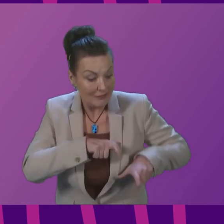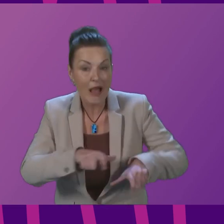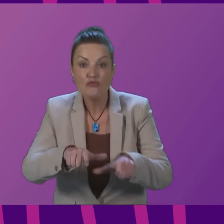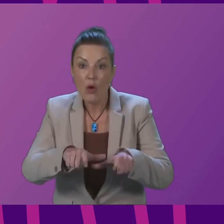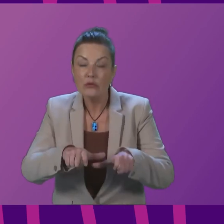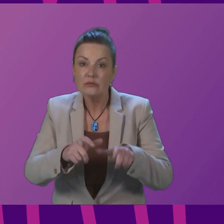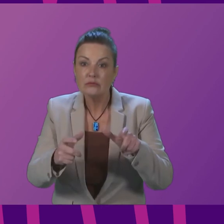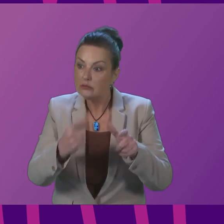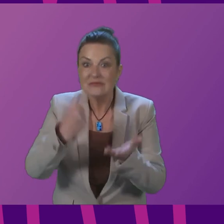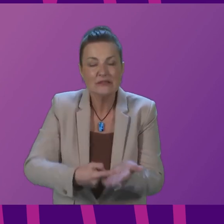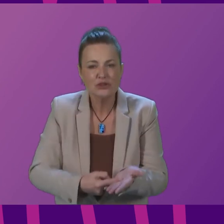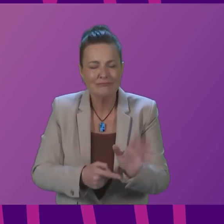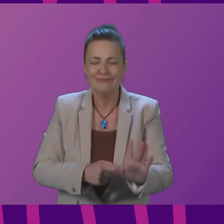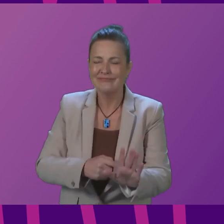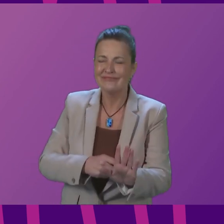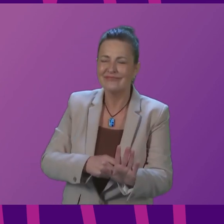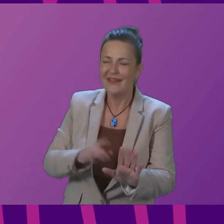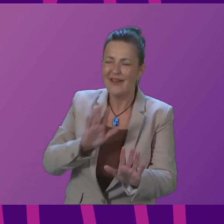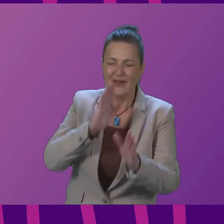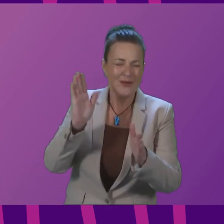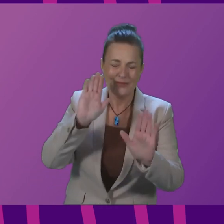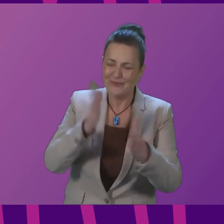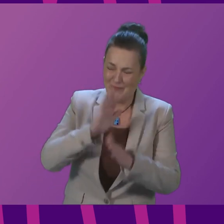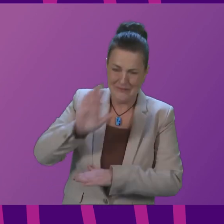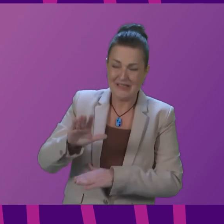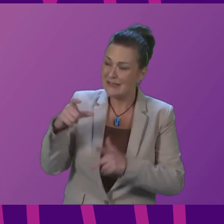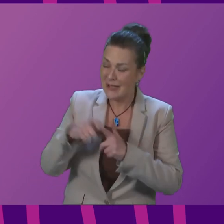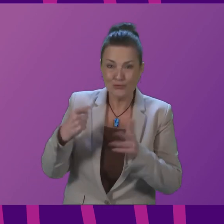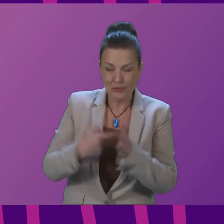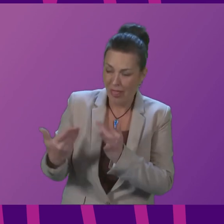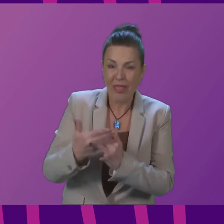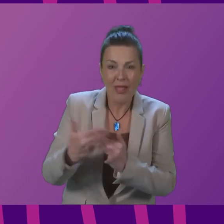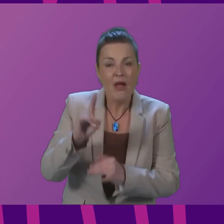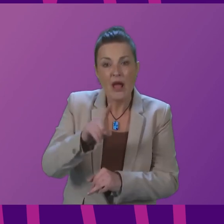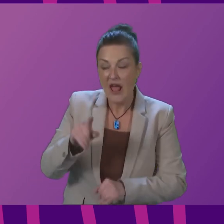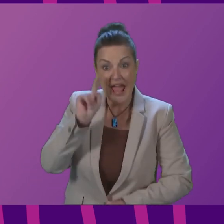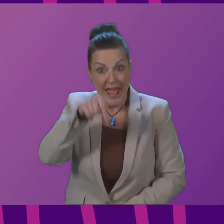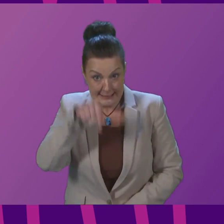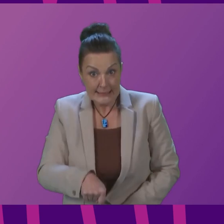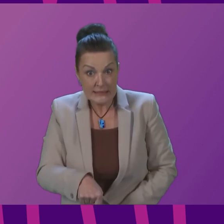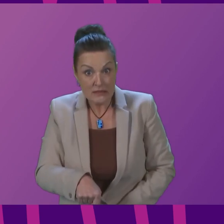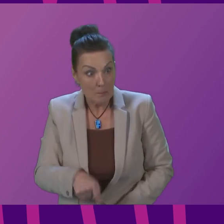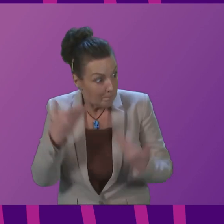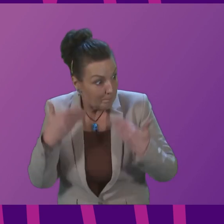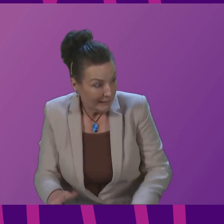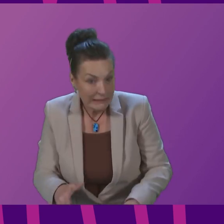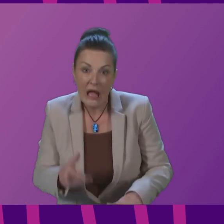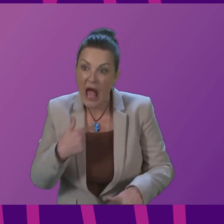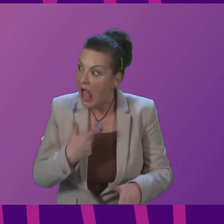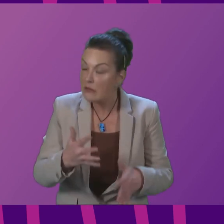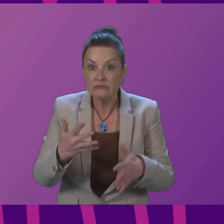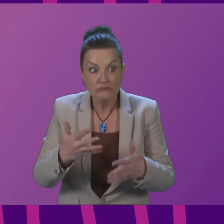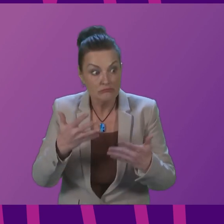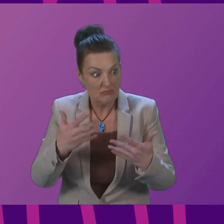I will say, first of all, that it was and is an achievement to have saved almost 400